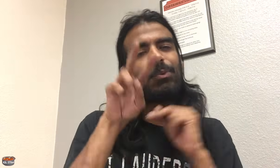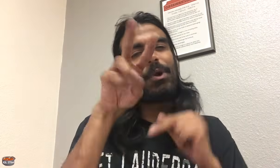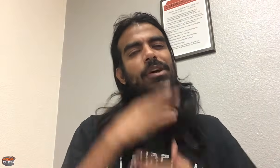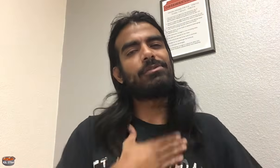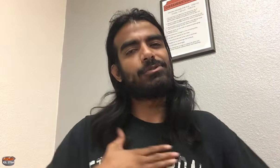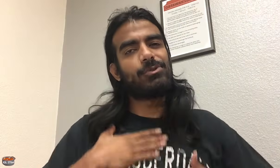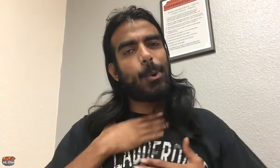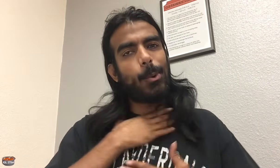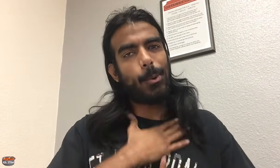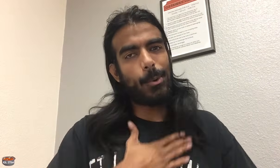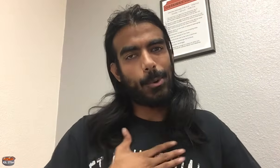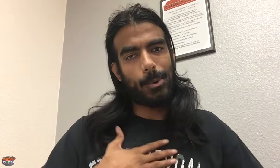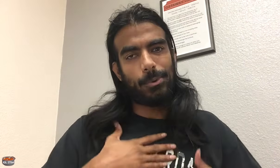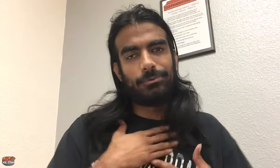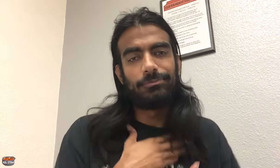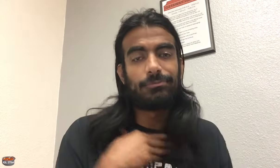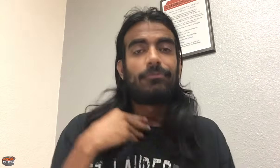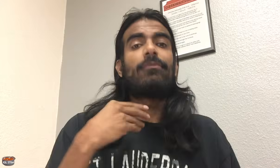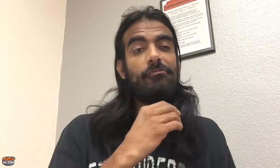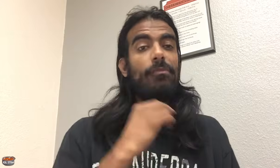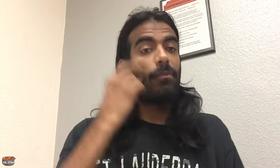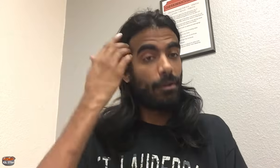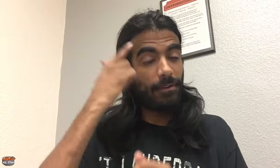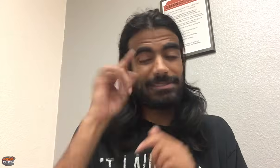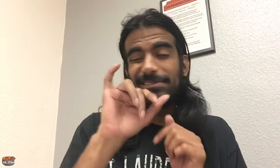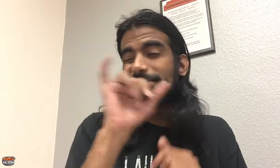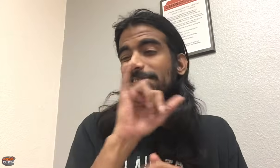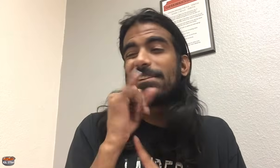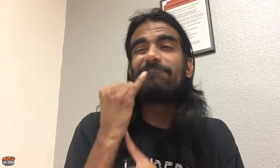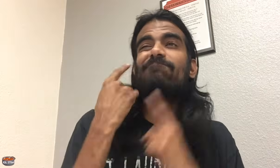Everybody had equal access and could really enjoy watching films.